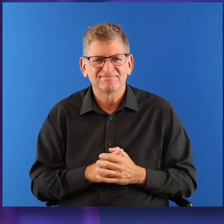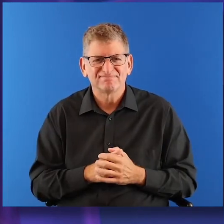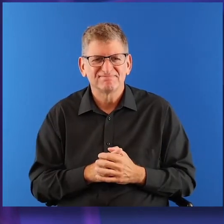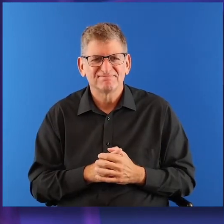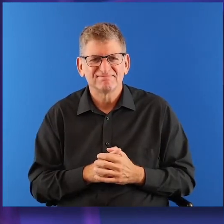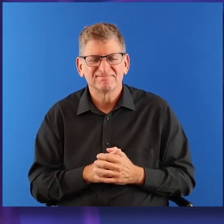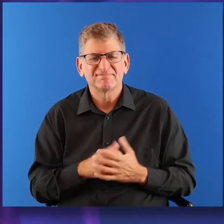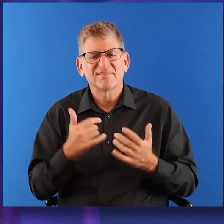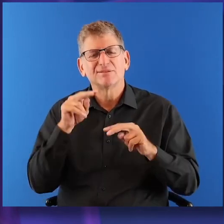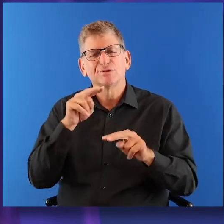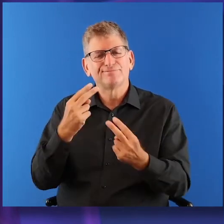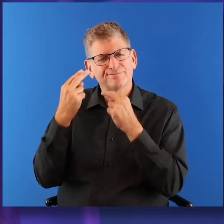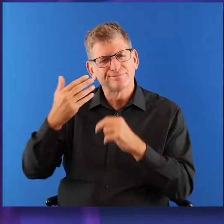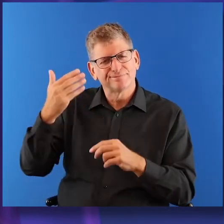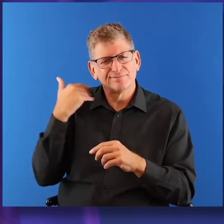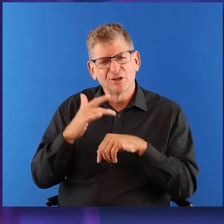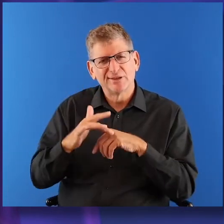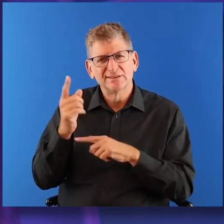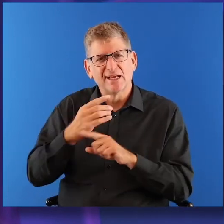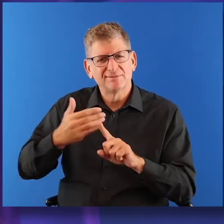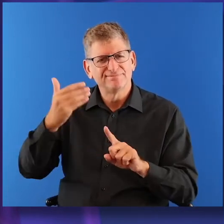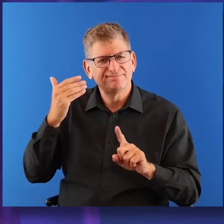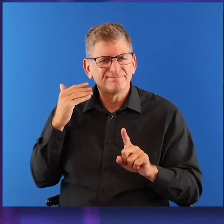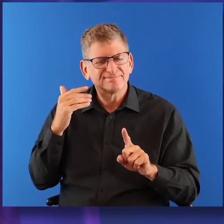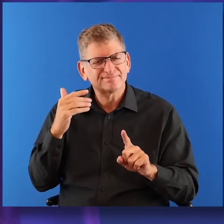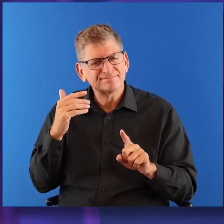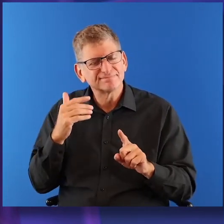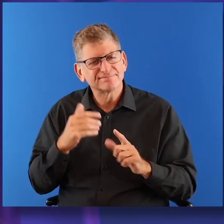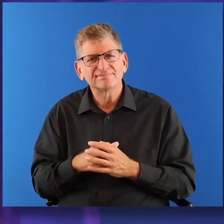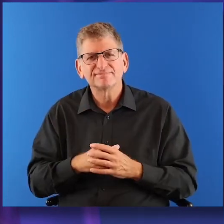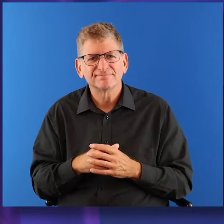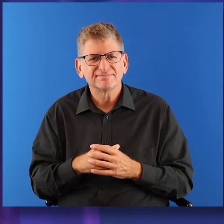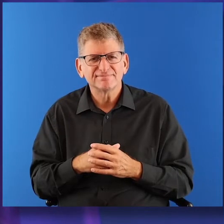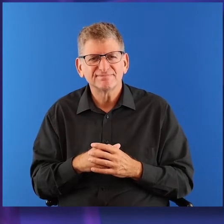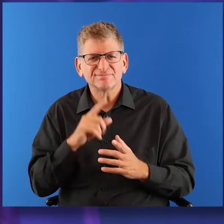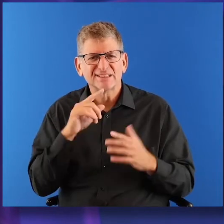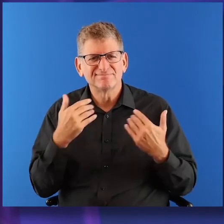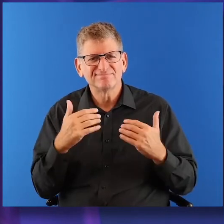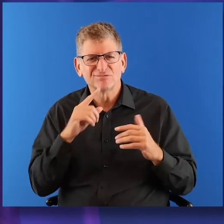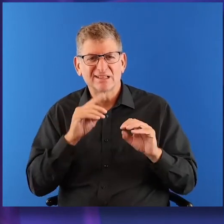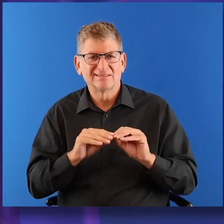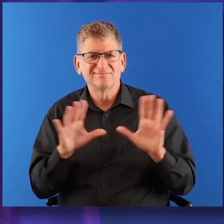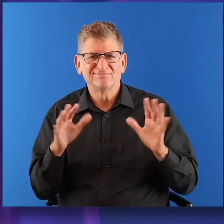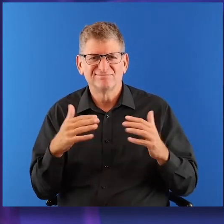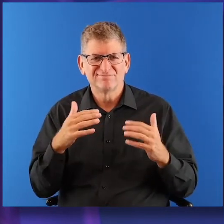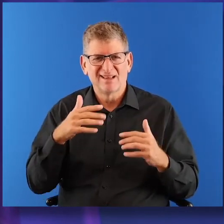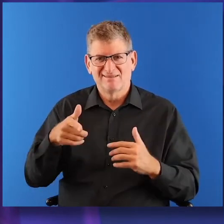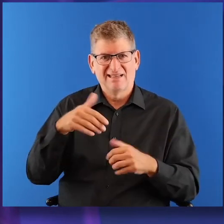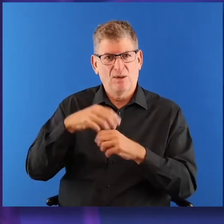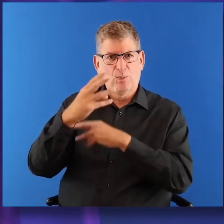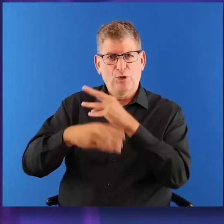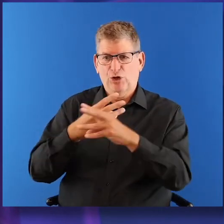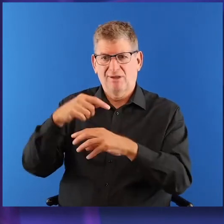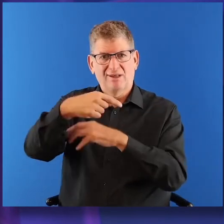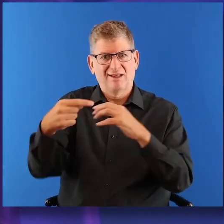Then going back to the early days, it's clear that we're in a world filled with sensors